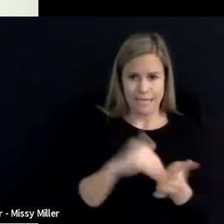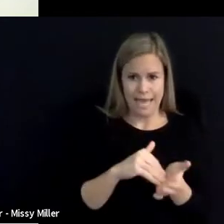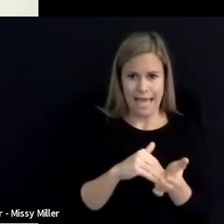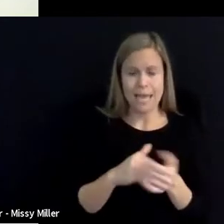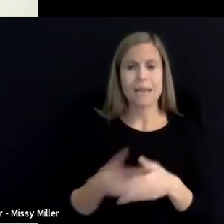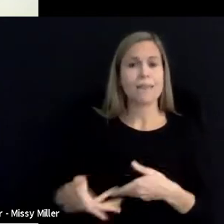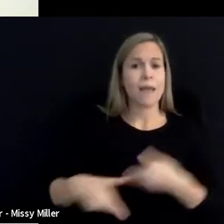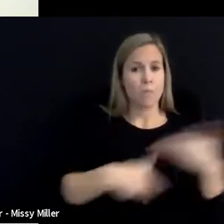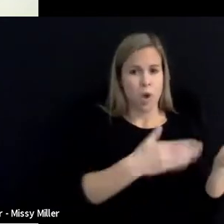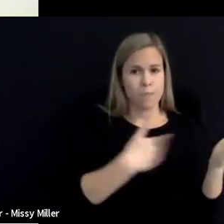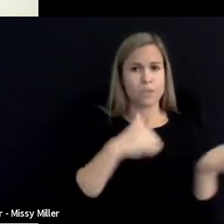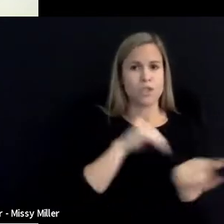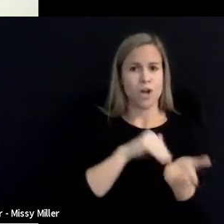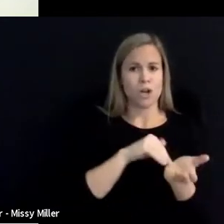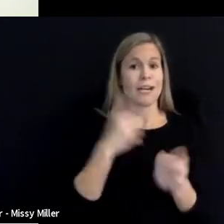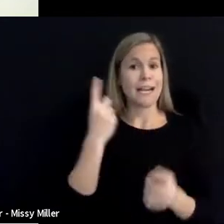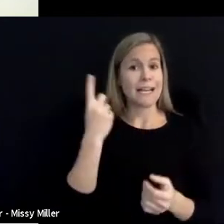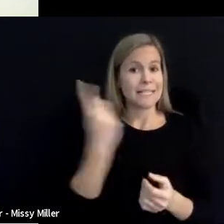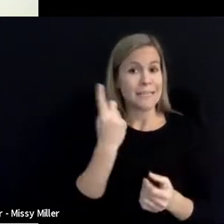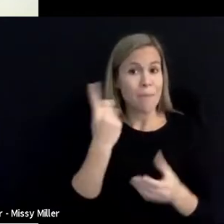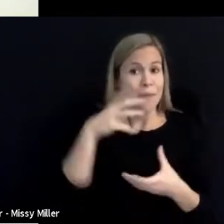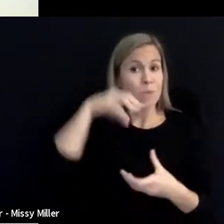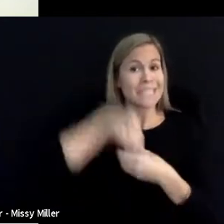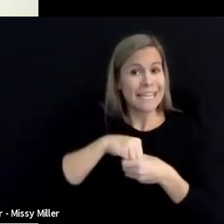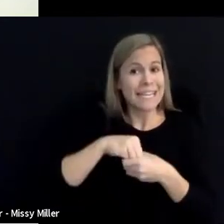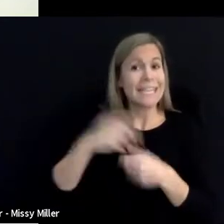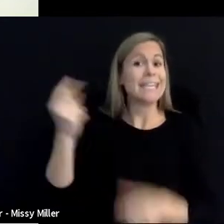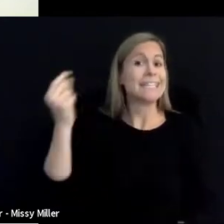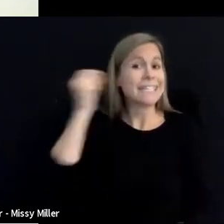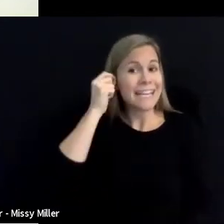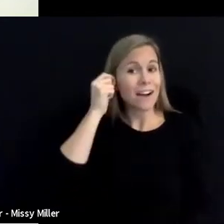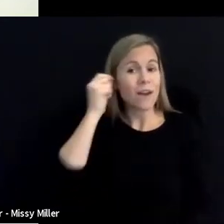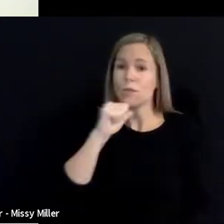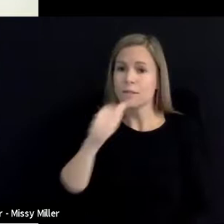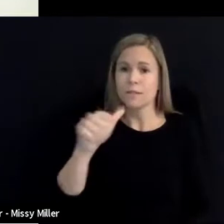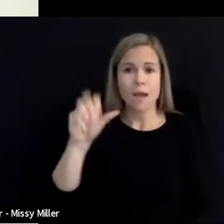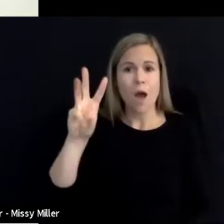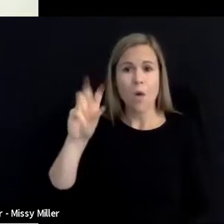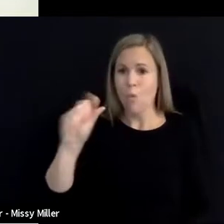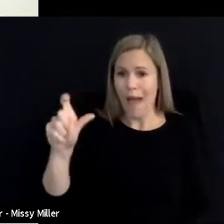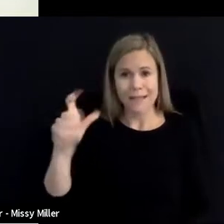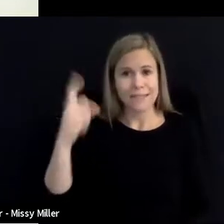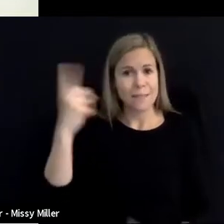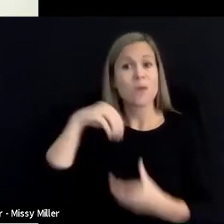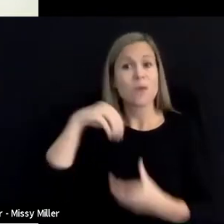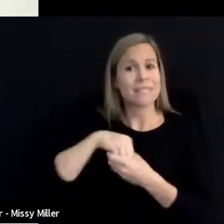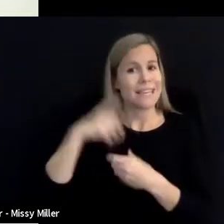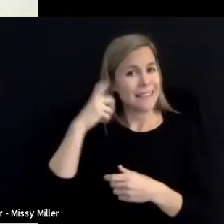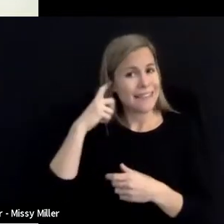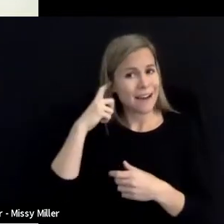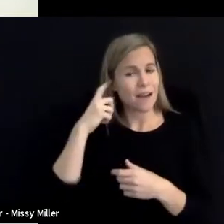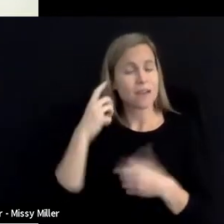I don't know what that is in his ear, but it's some kind of foreign object." So we tried to get ahold of his ENT,